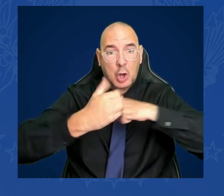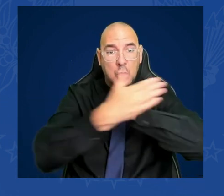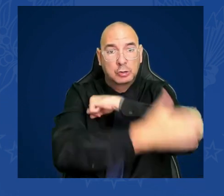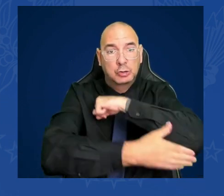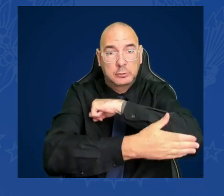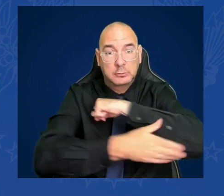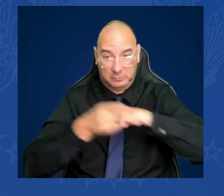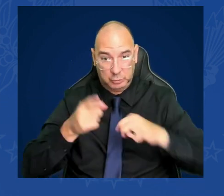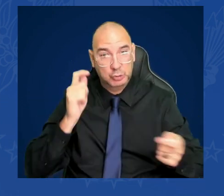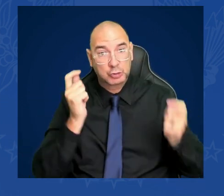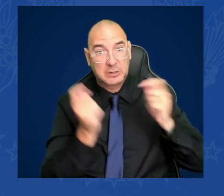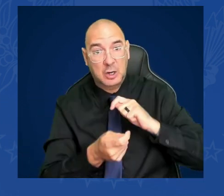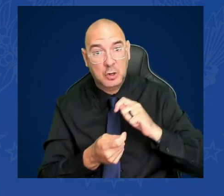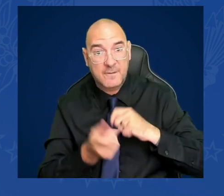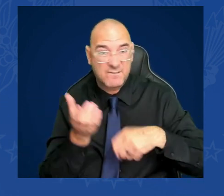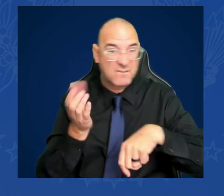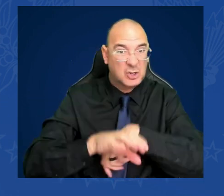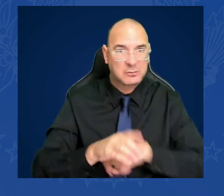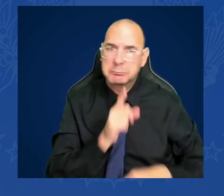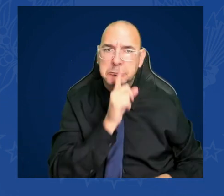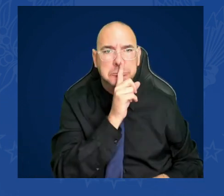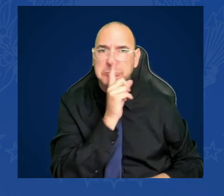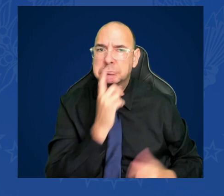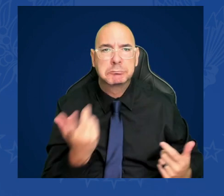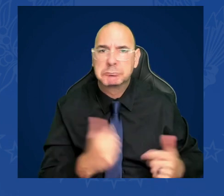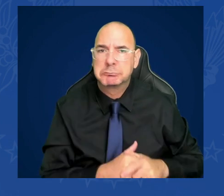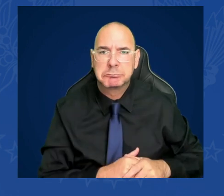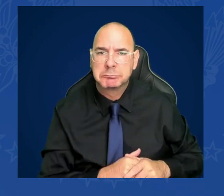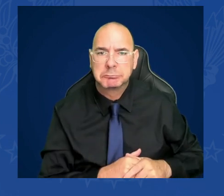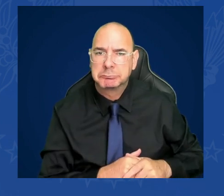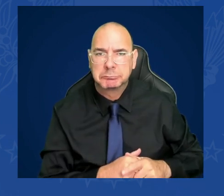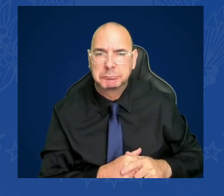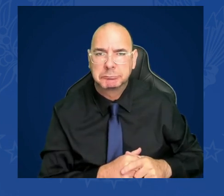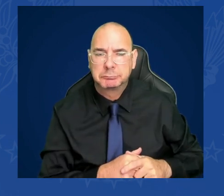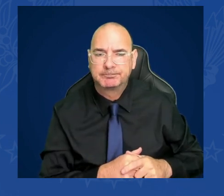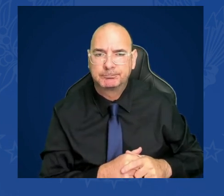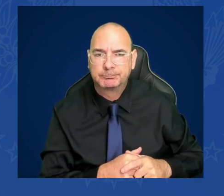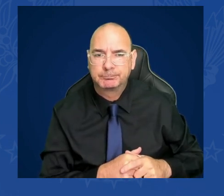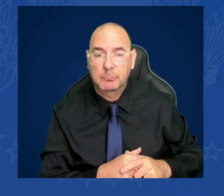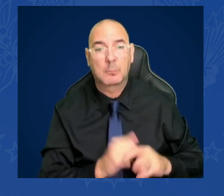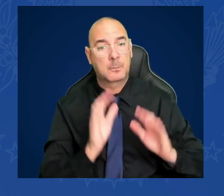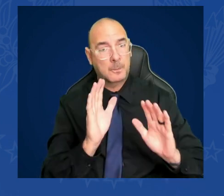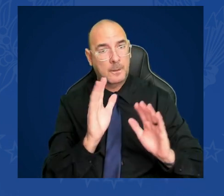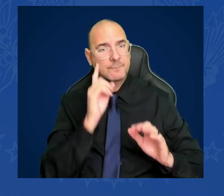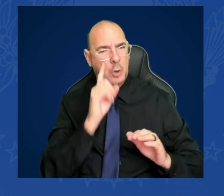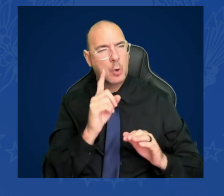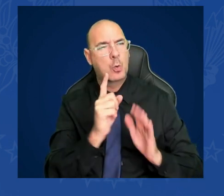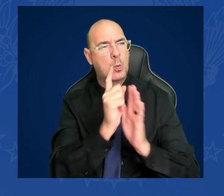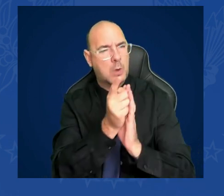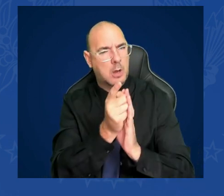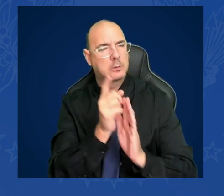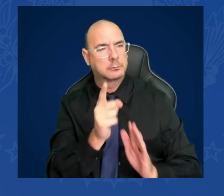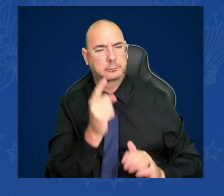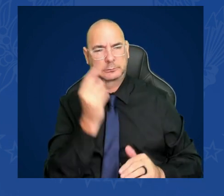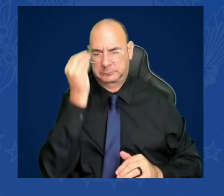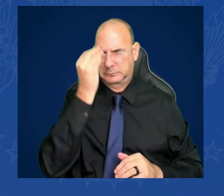For a time, it seemed as though these rules and norms would prevail.